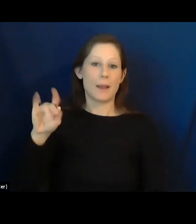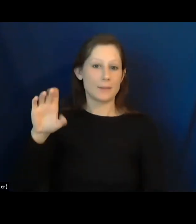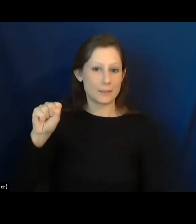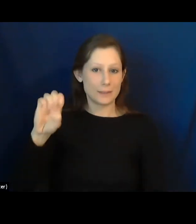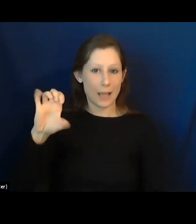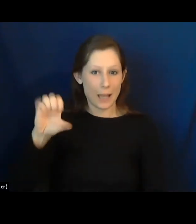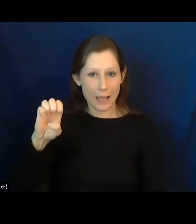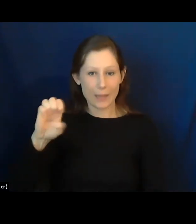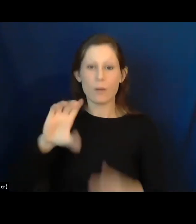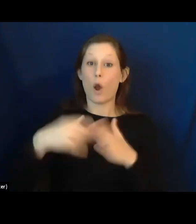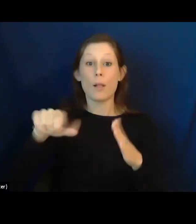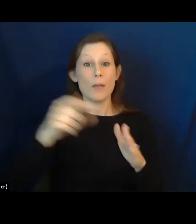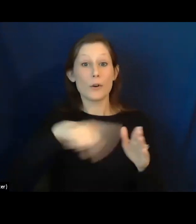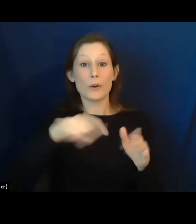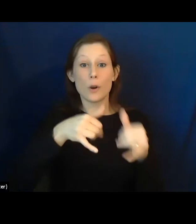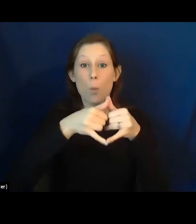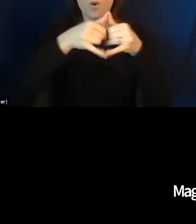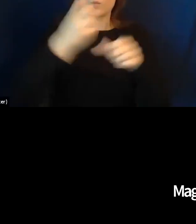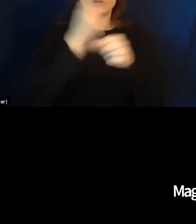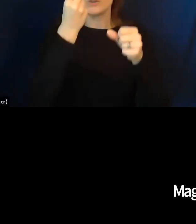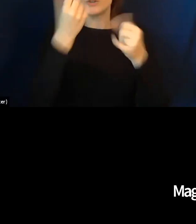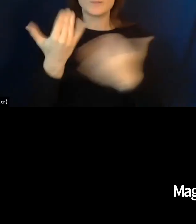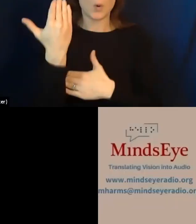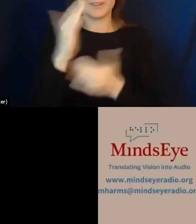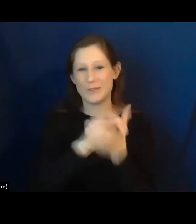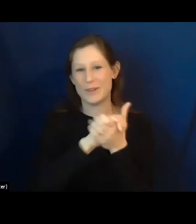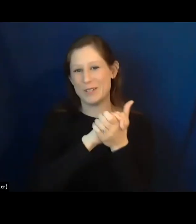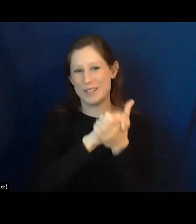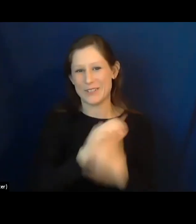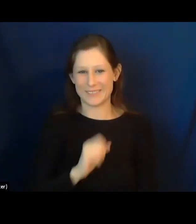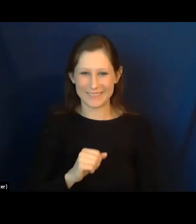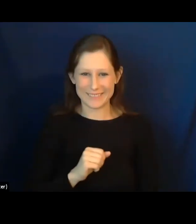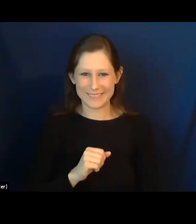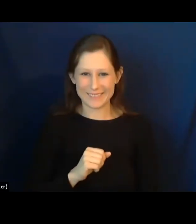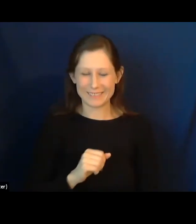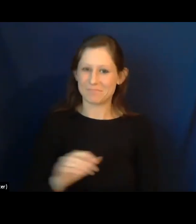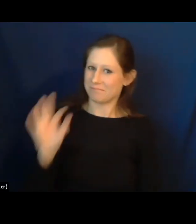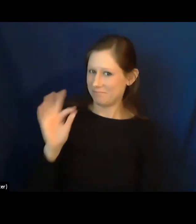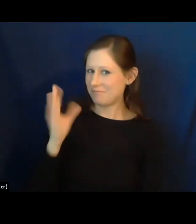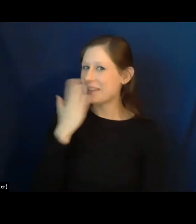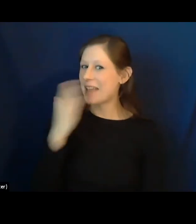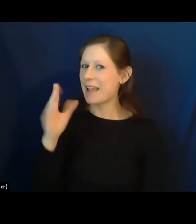this morning. MAGAN: Thank you, Tori. And I just want to